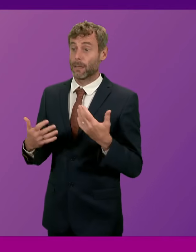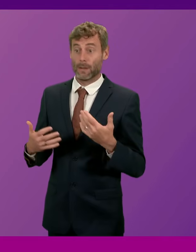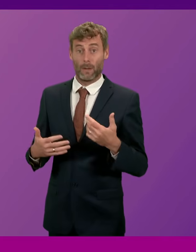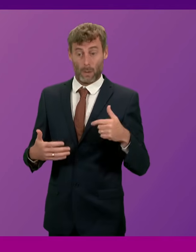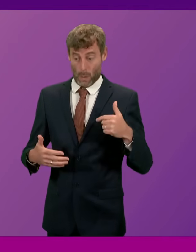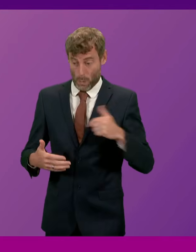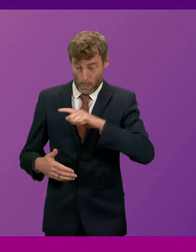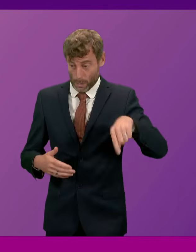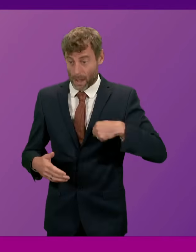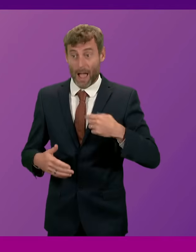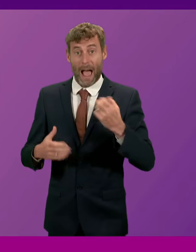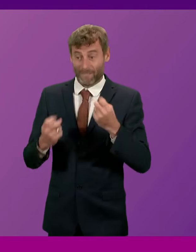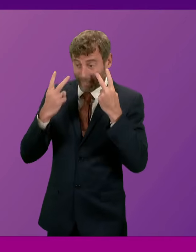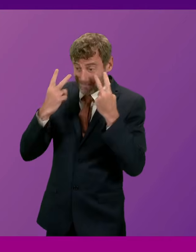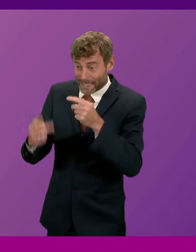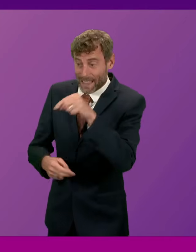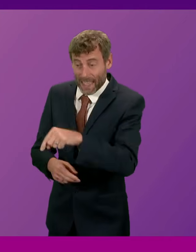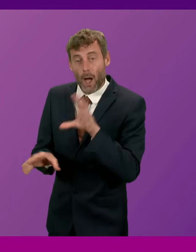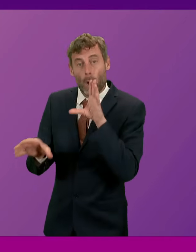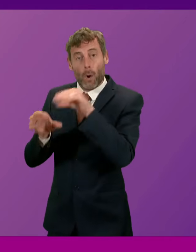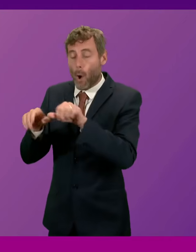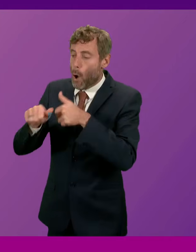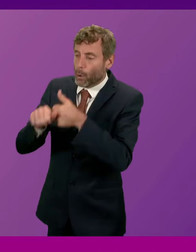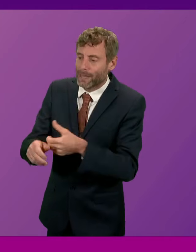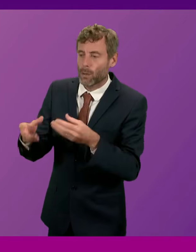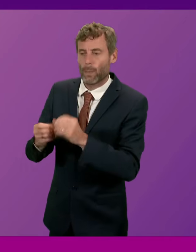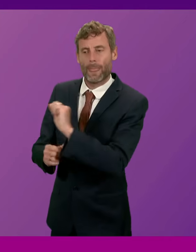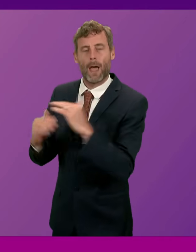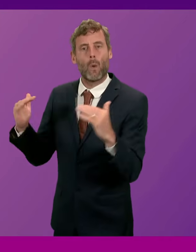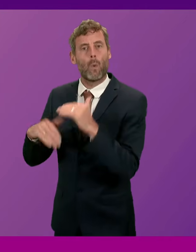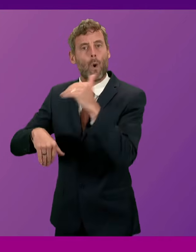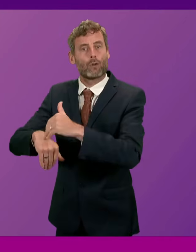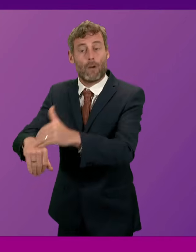war crimes. This Parliament passed the International Criminal Court Act 2001,